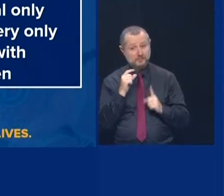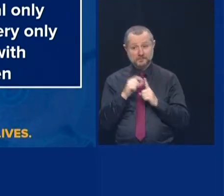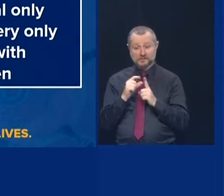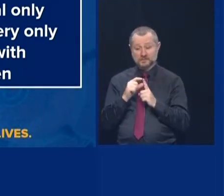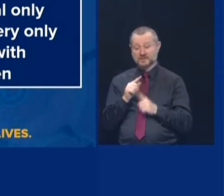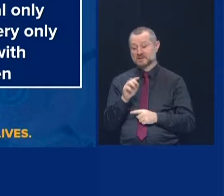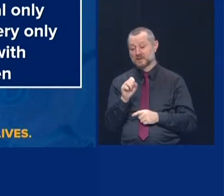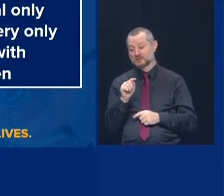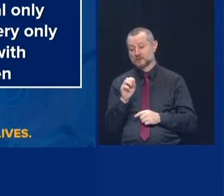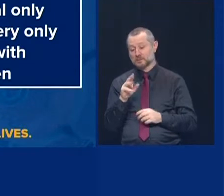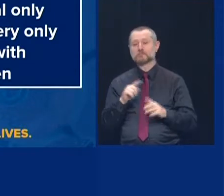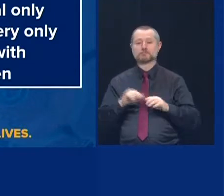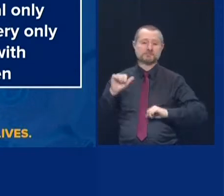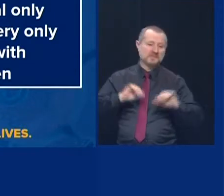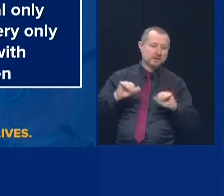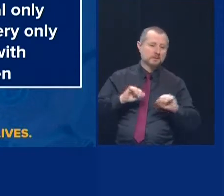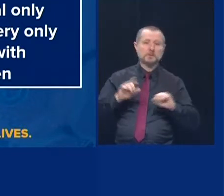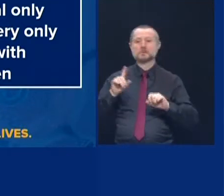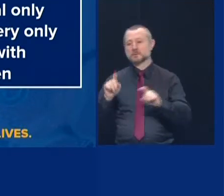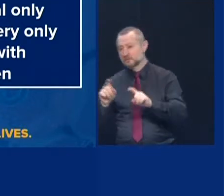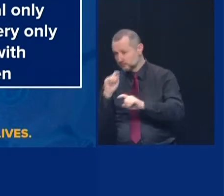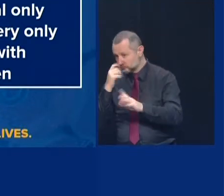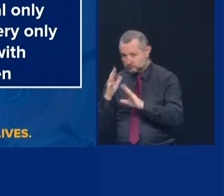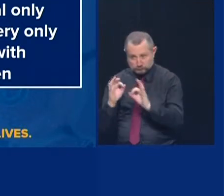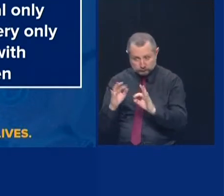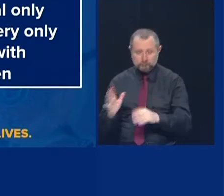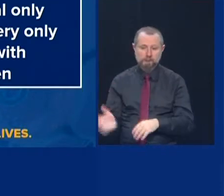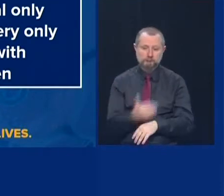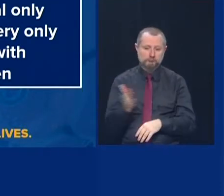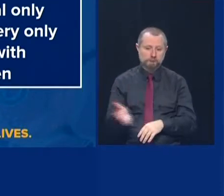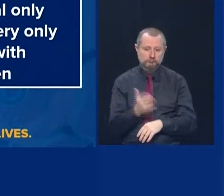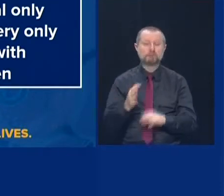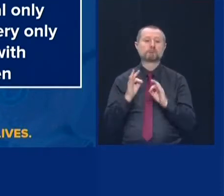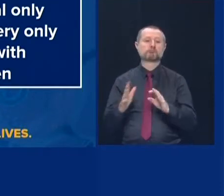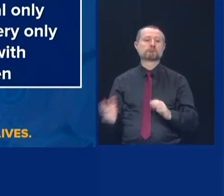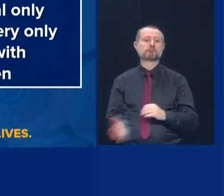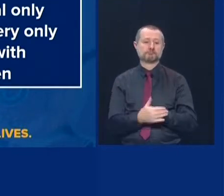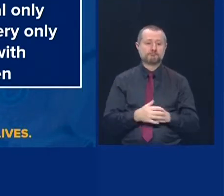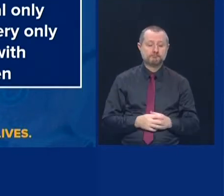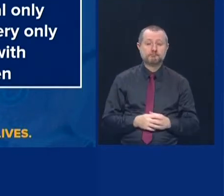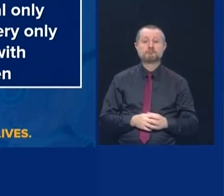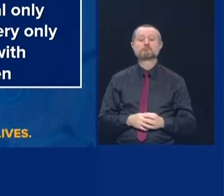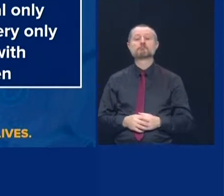DINING TAKEOUT ONLY. SCHOOLS CLOSED BUT CLEAN THE